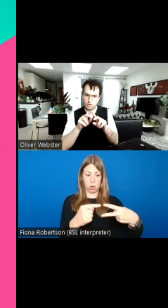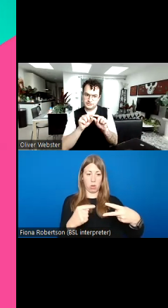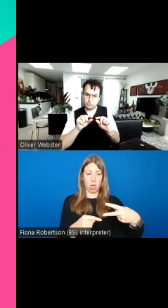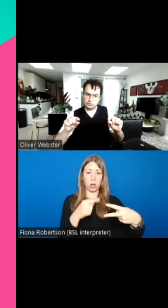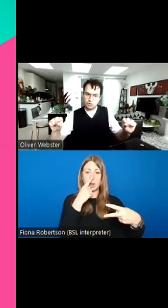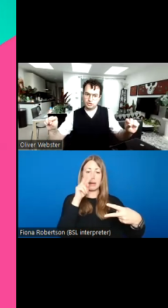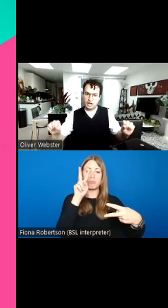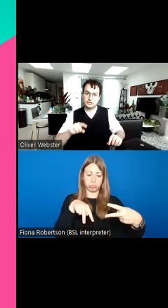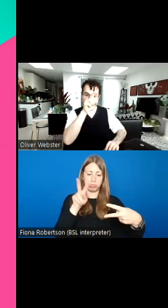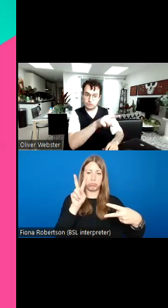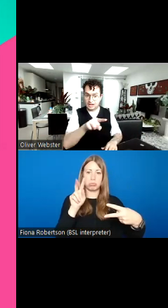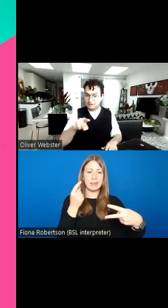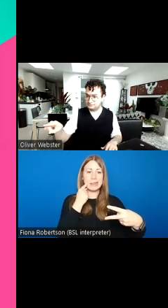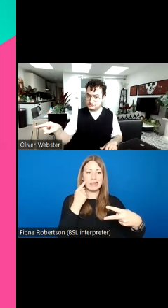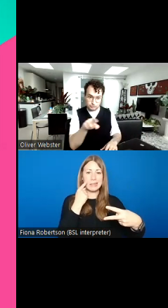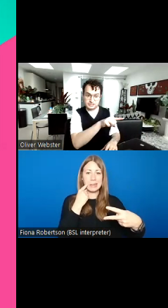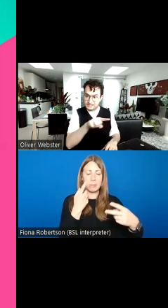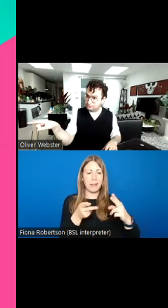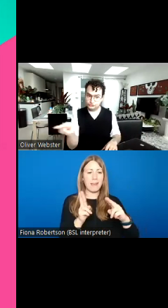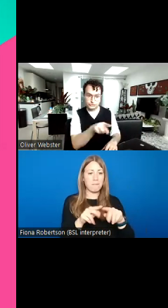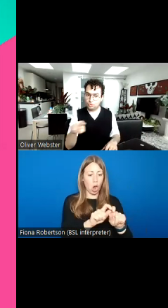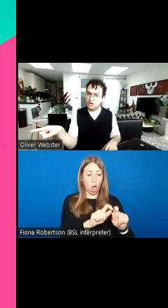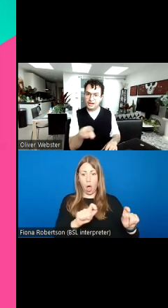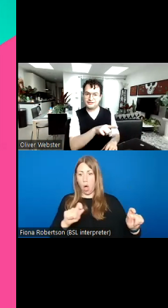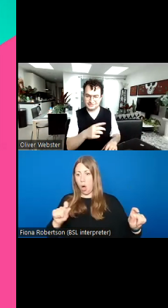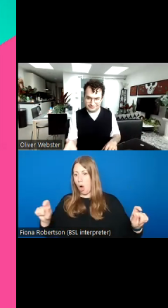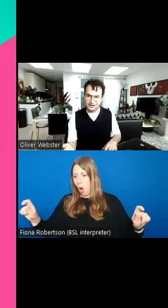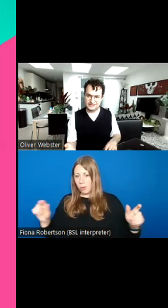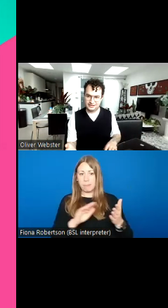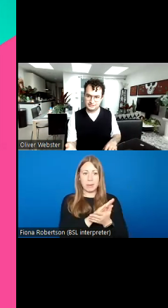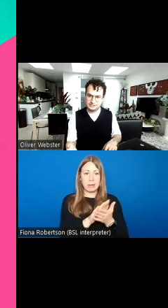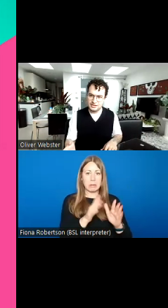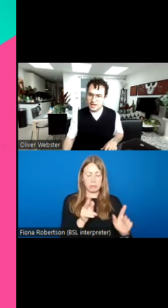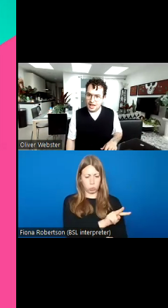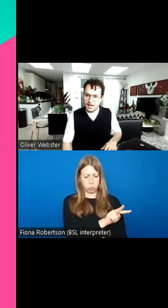whereas in one long line, you've got to skim through the whole line to find it.